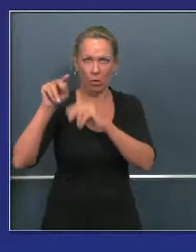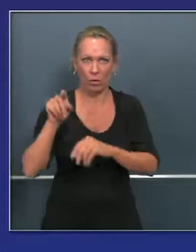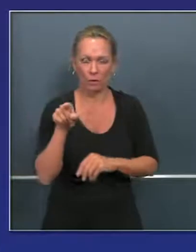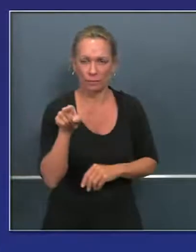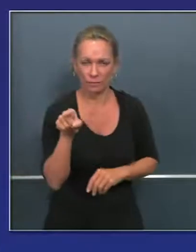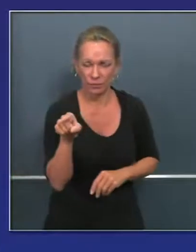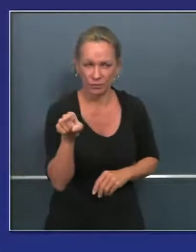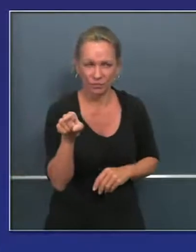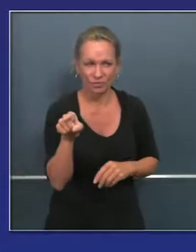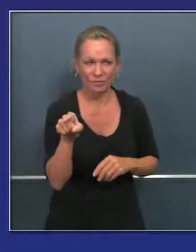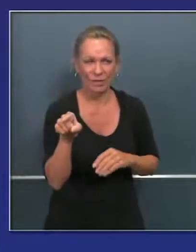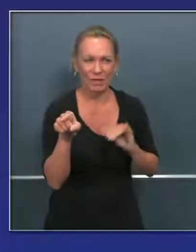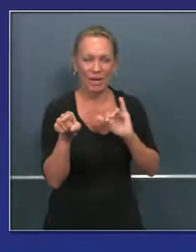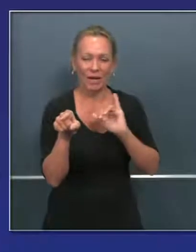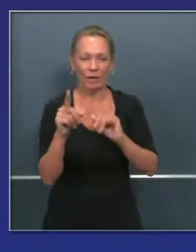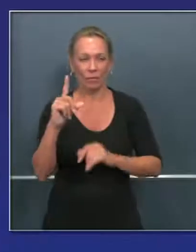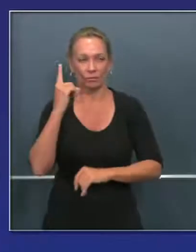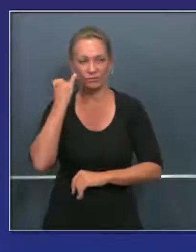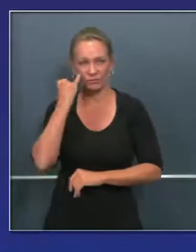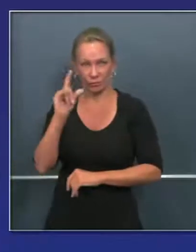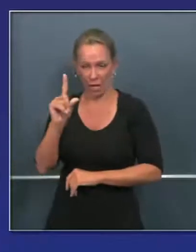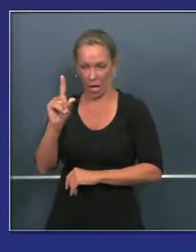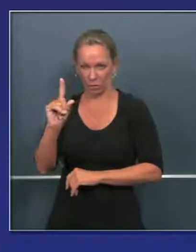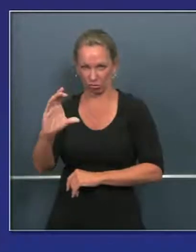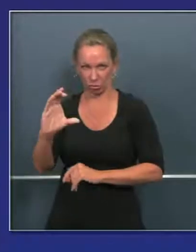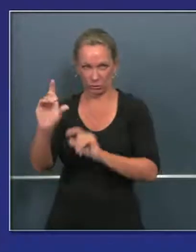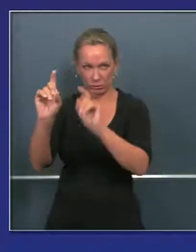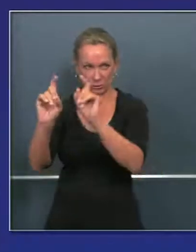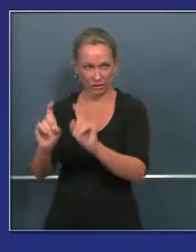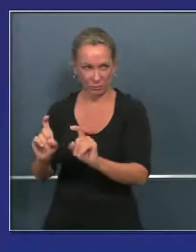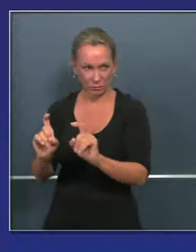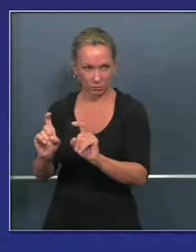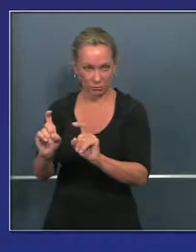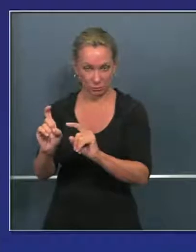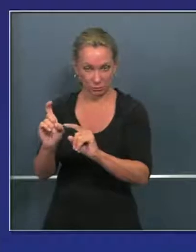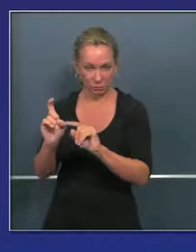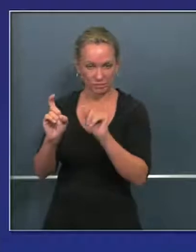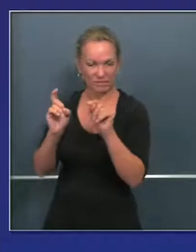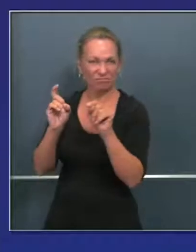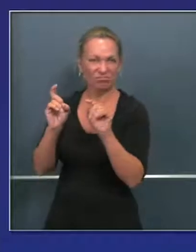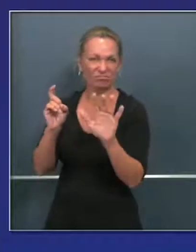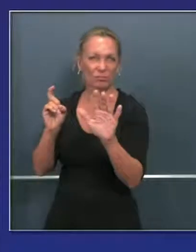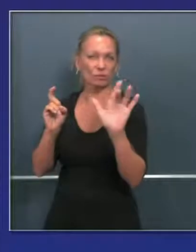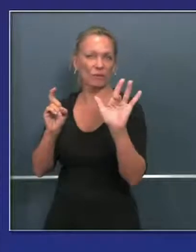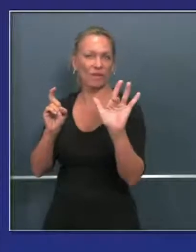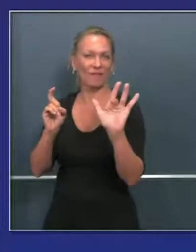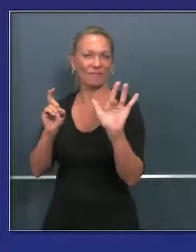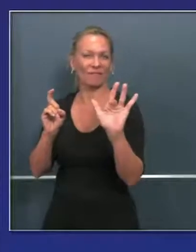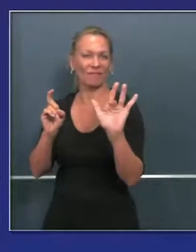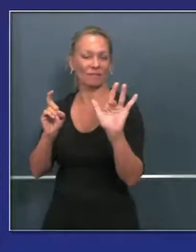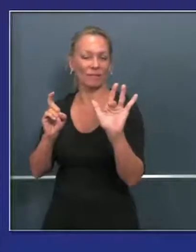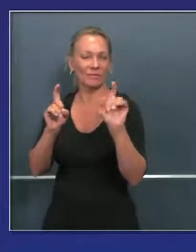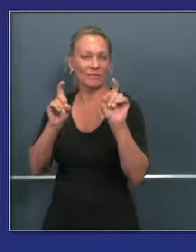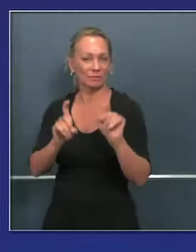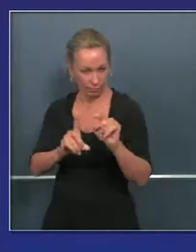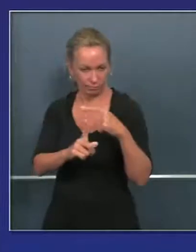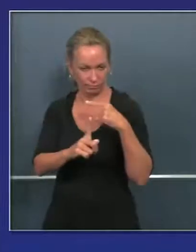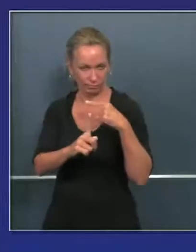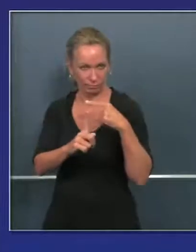also looking at a test positivity rate less than 8% over the 14 day period so as the governor is